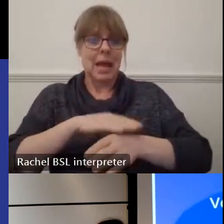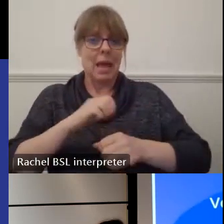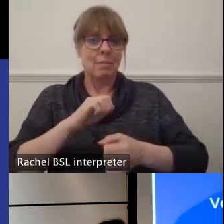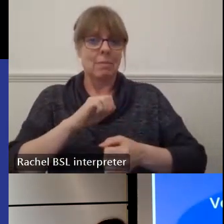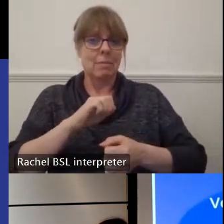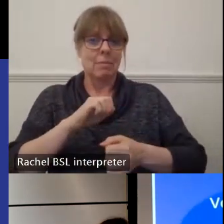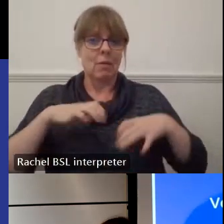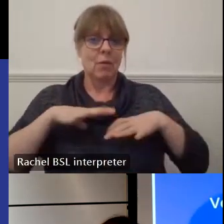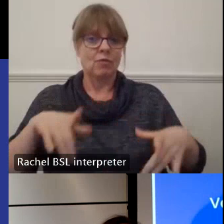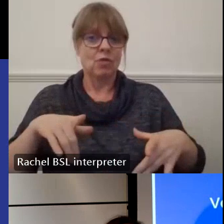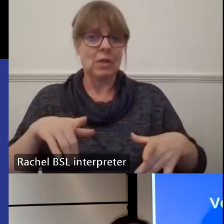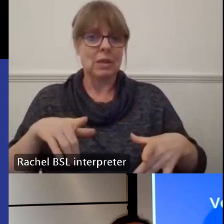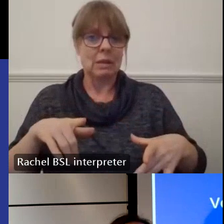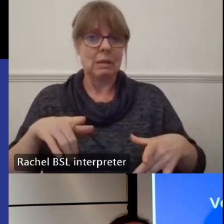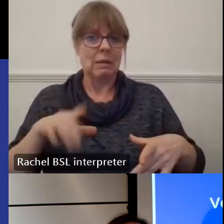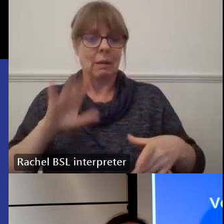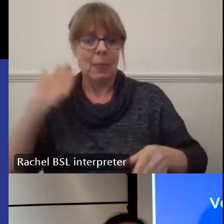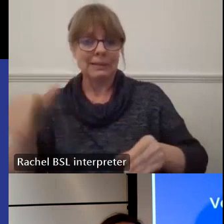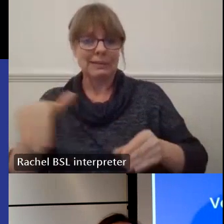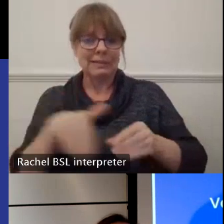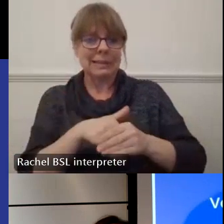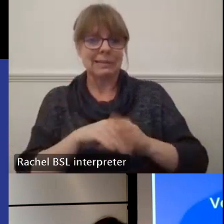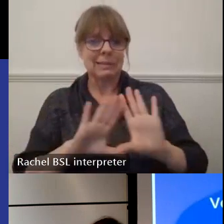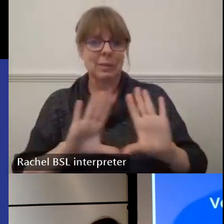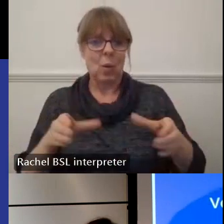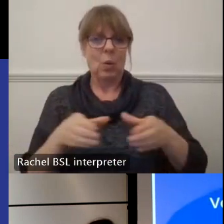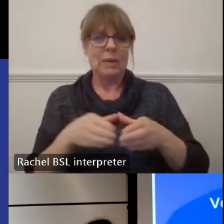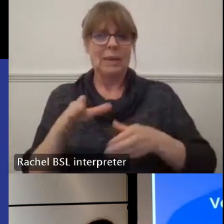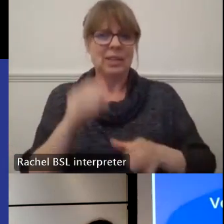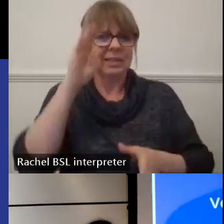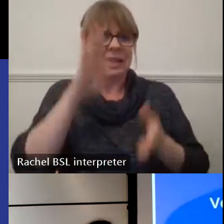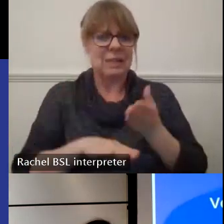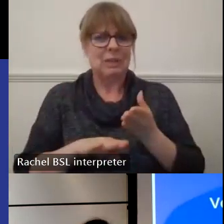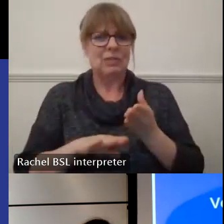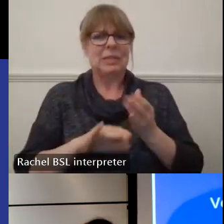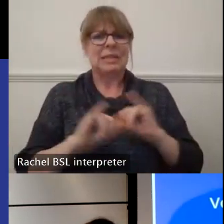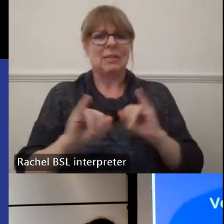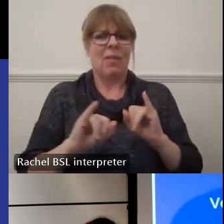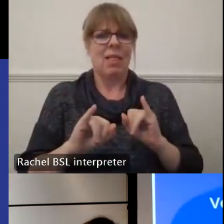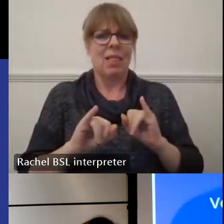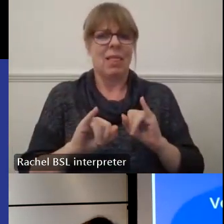and not have a great experience. And so give it the time, we will do better.